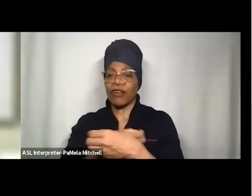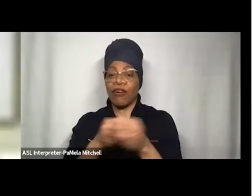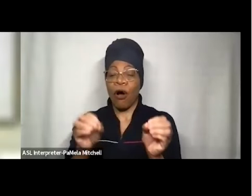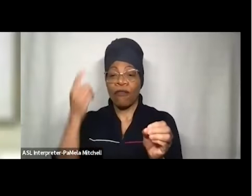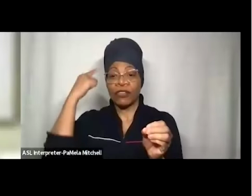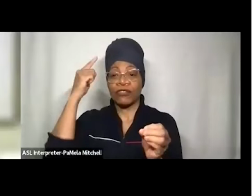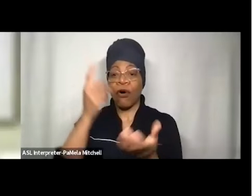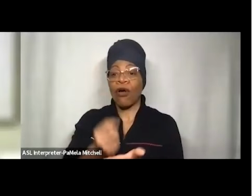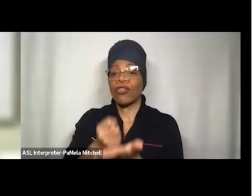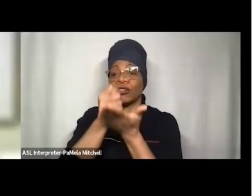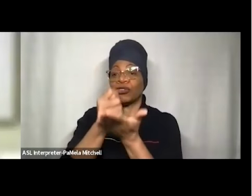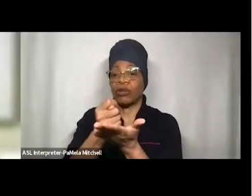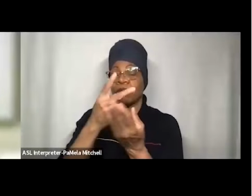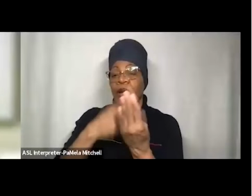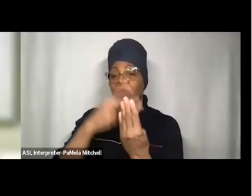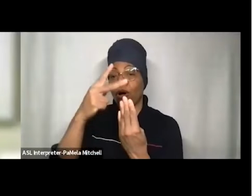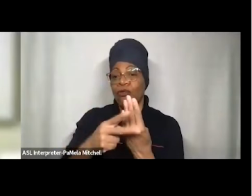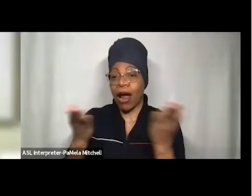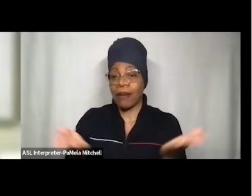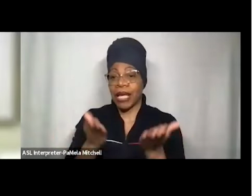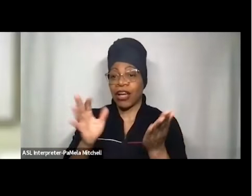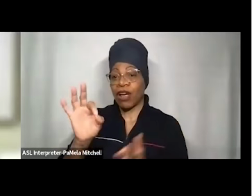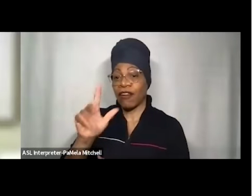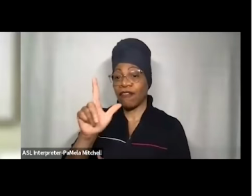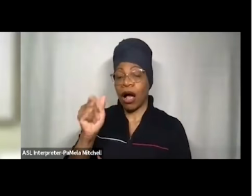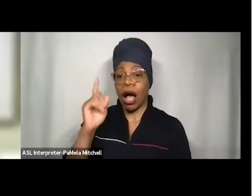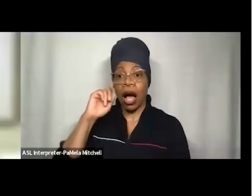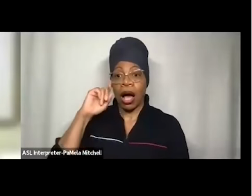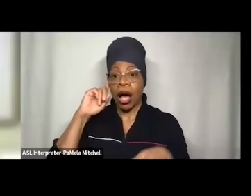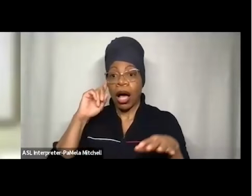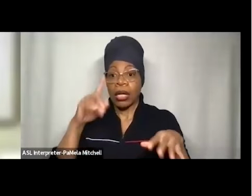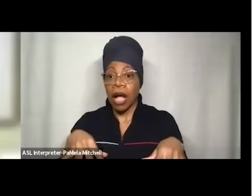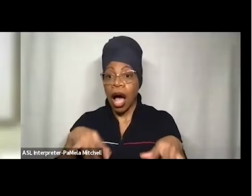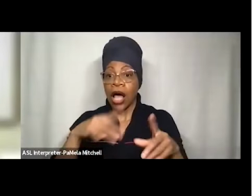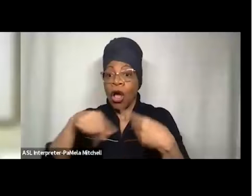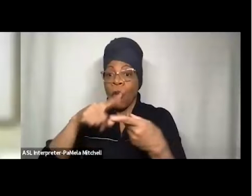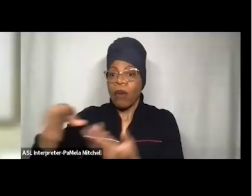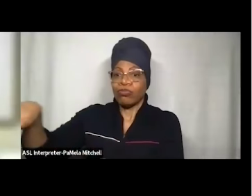here in Tampa, Florida, I was stunned after we gathered hundreds and then thousands